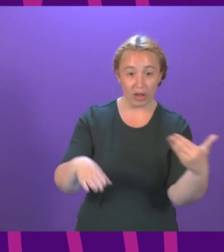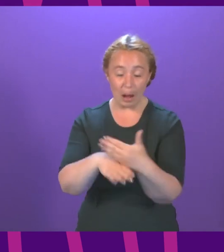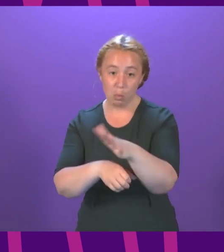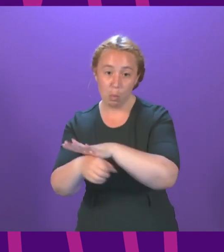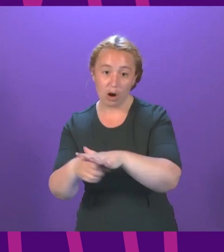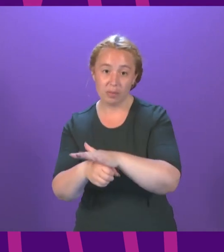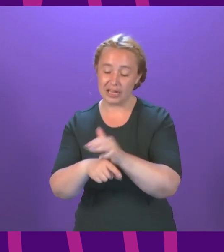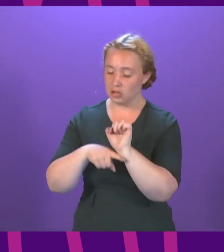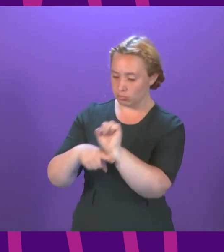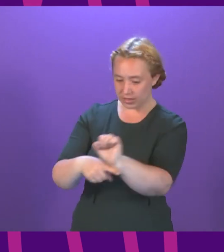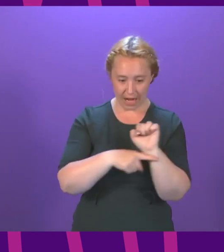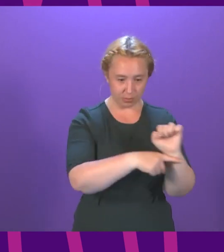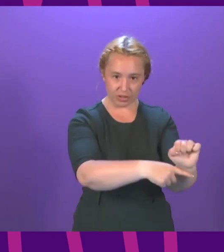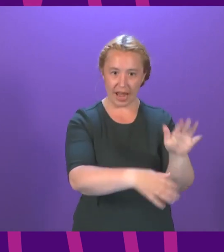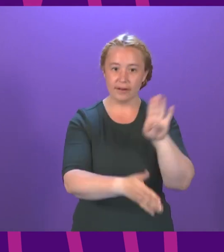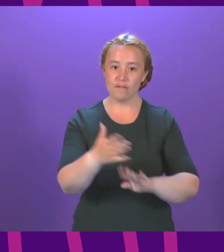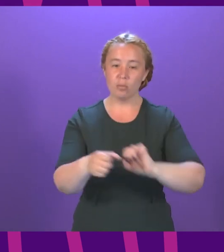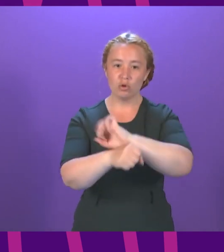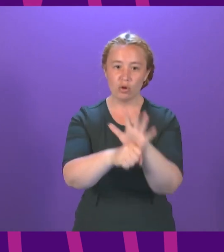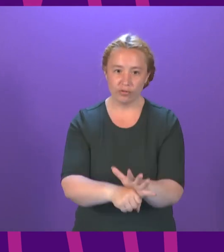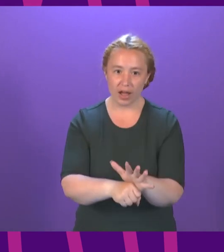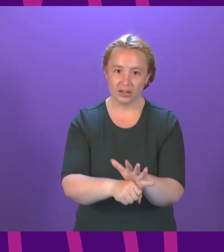she said about decisions being made in advance of the start of the school term,